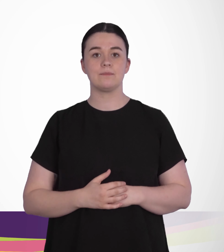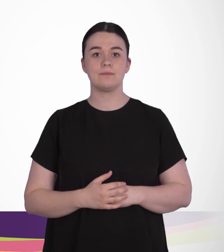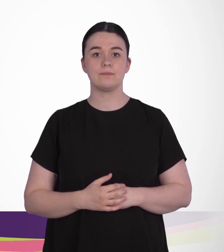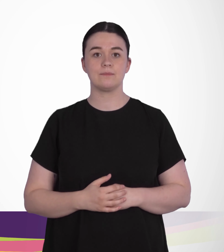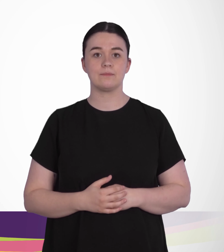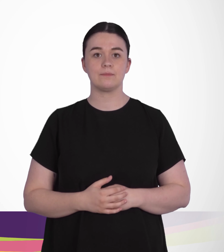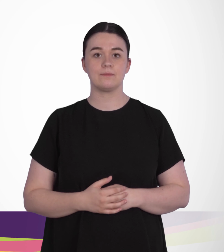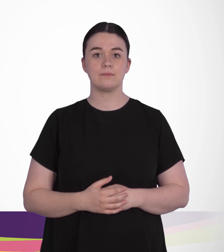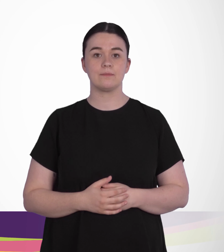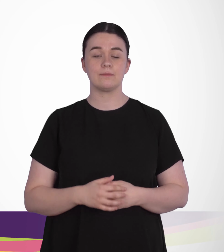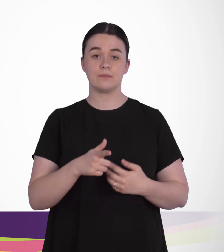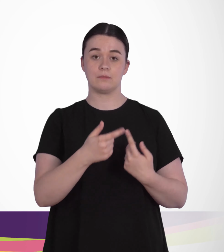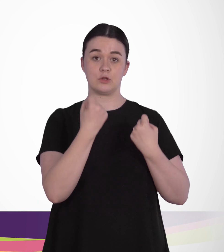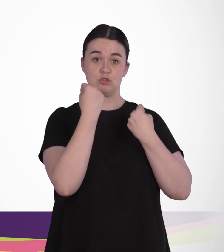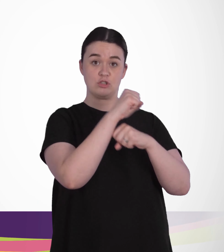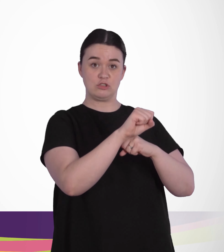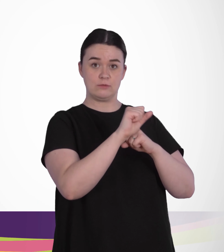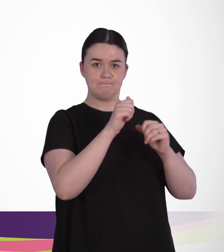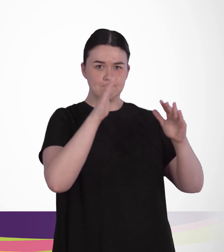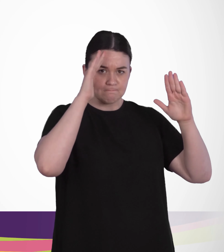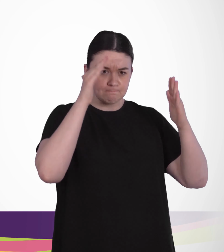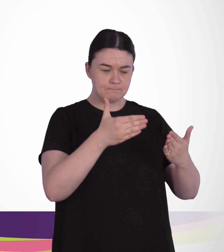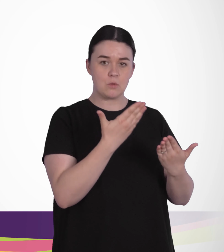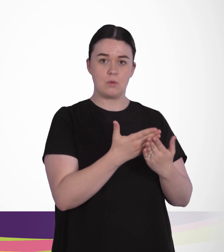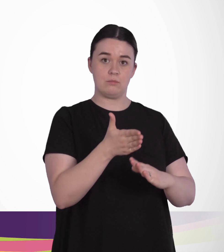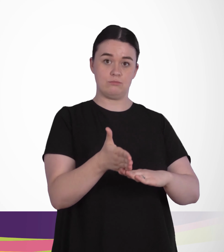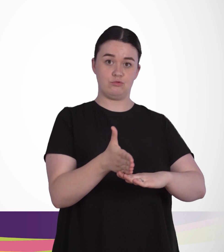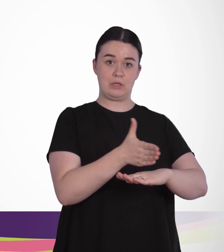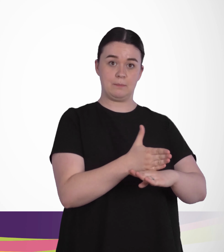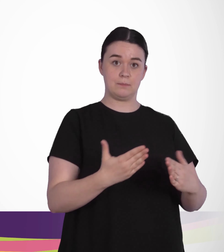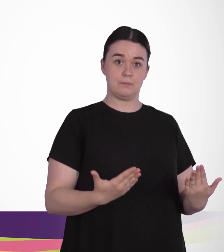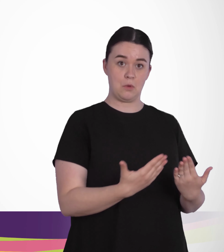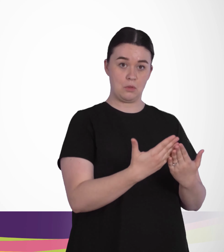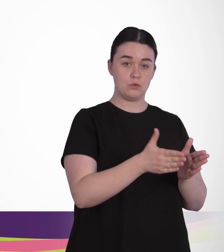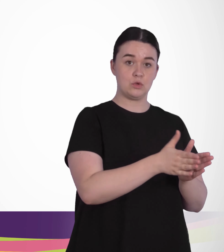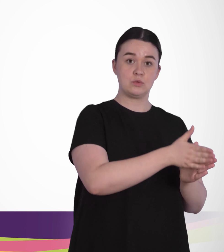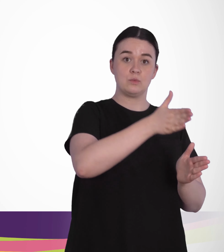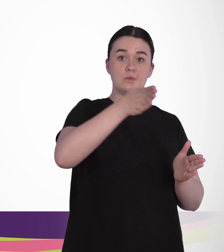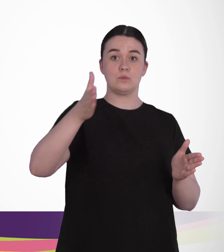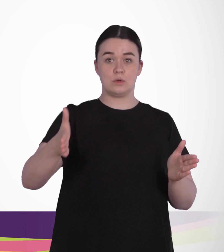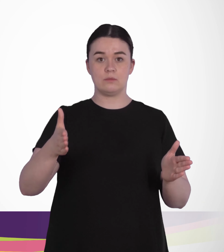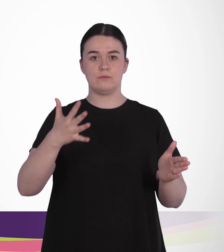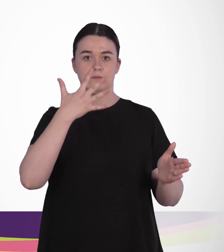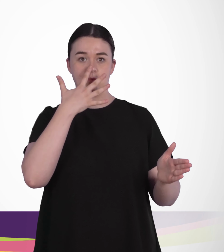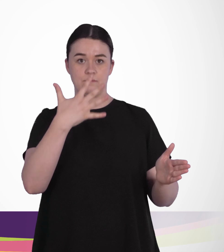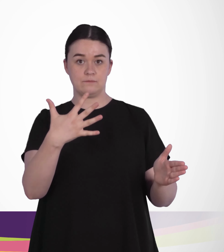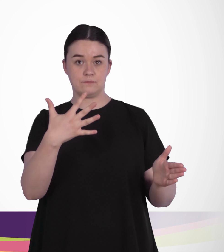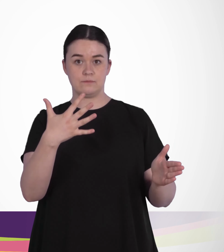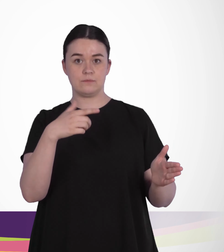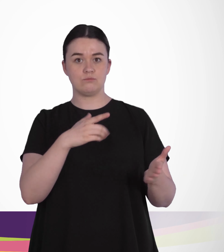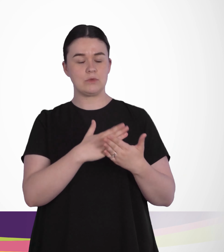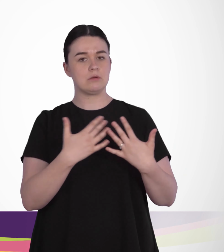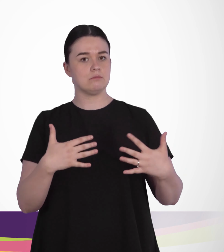• The Strategy’s focus on the pre-birth to 5 years age range is strongly supported,